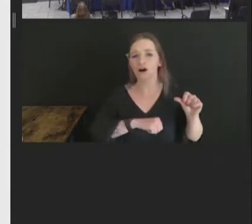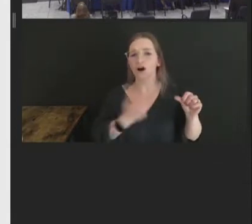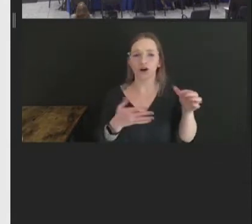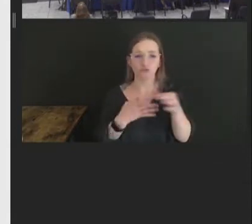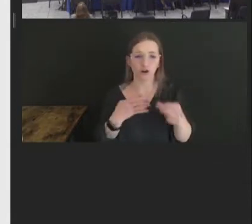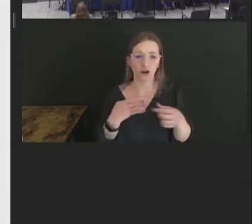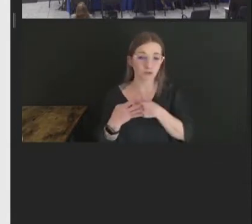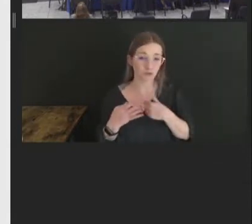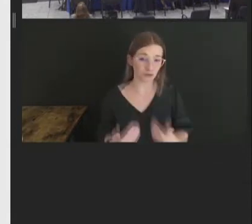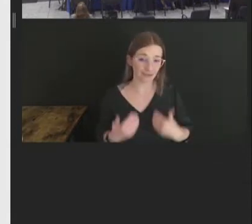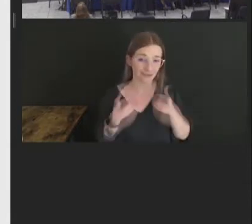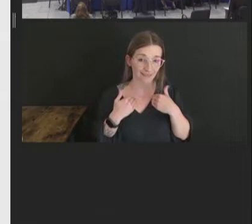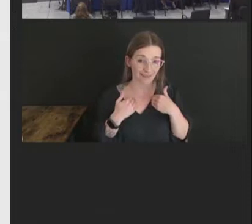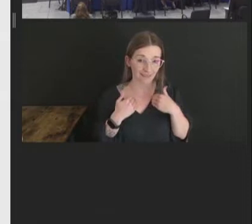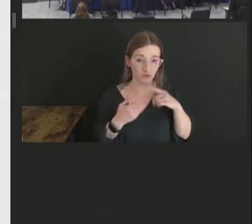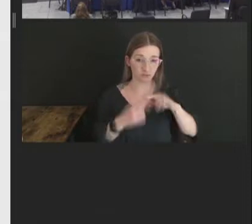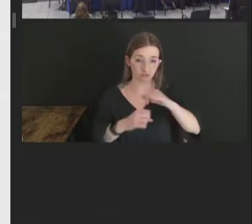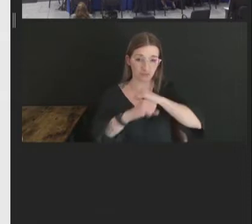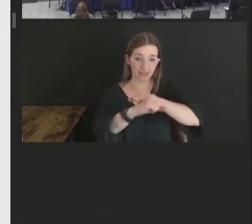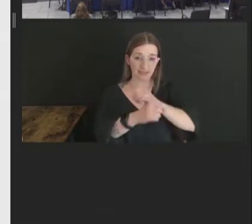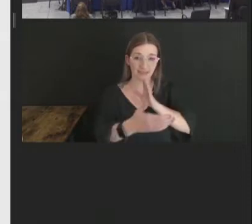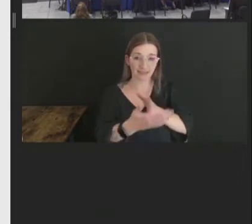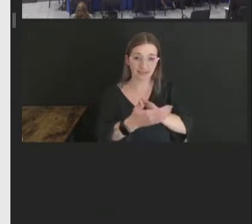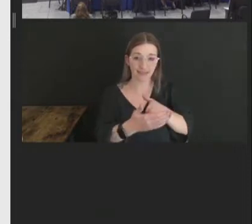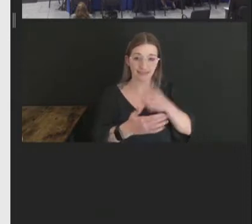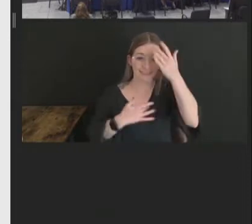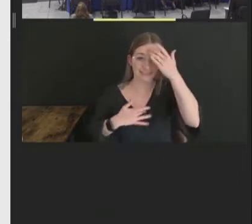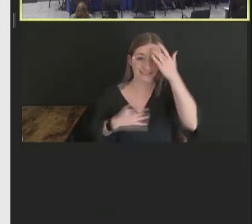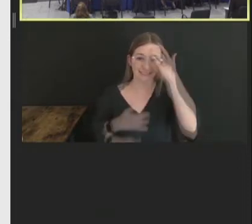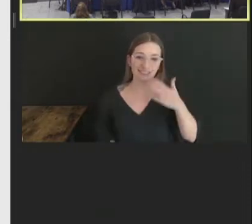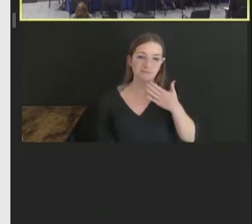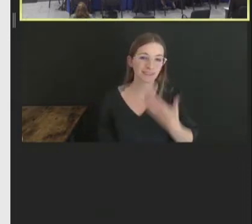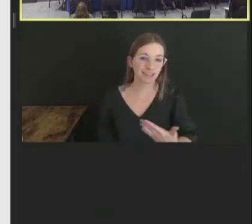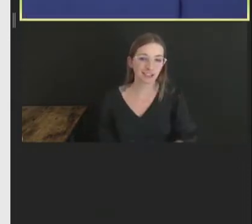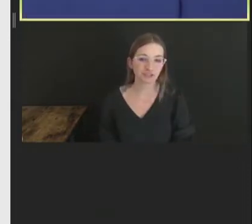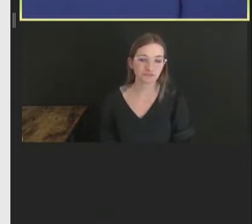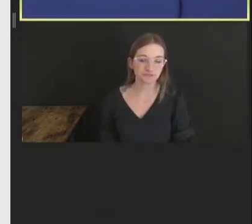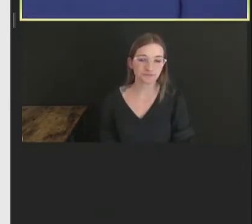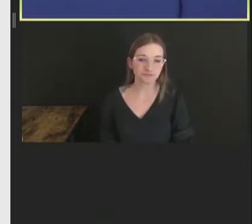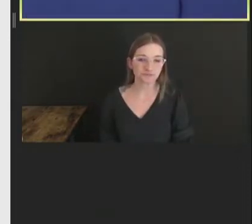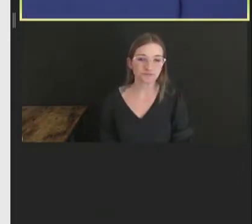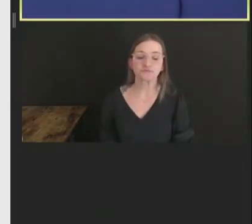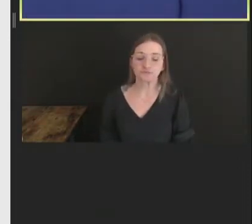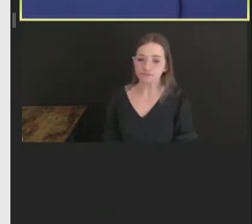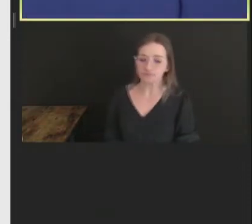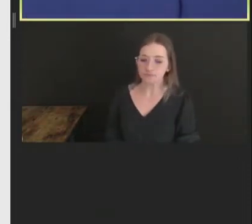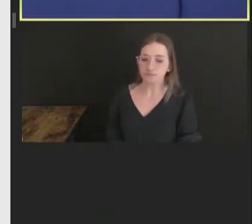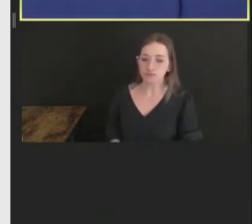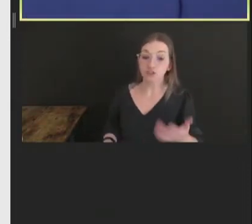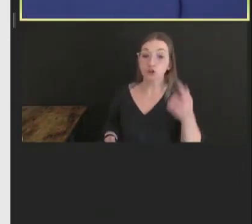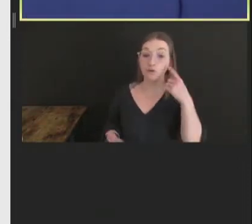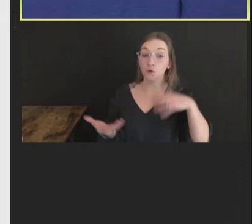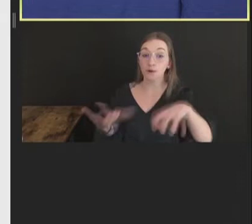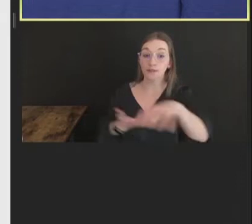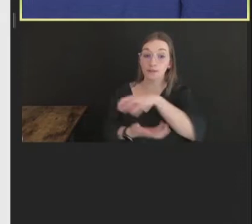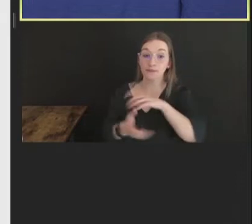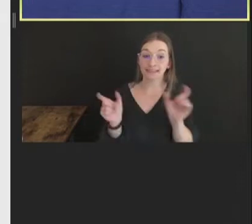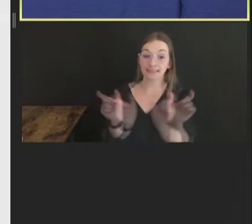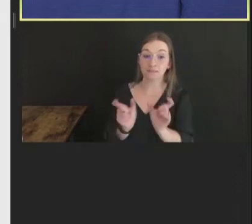Kirsten Lyke: So at least for the mix and match trial, we've added the Novavax. Now,